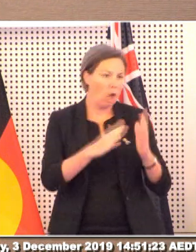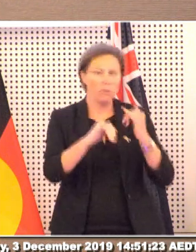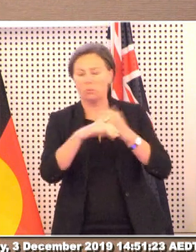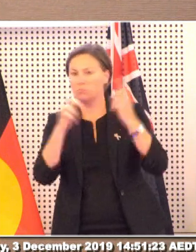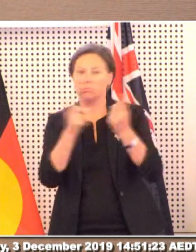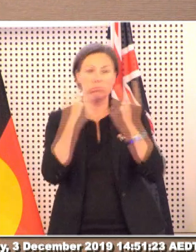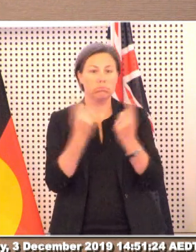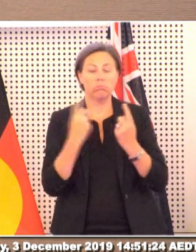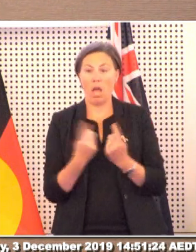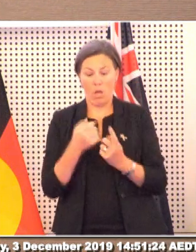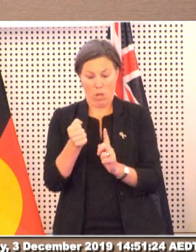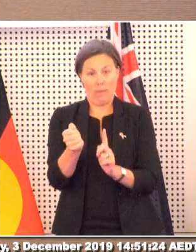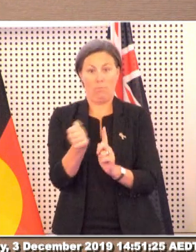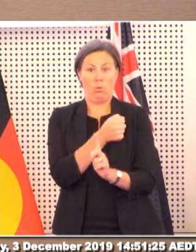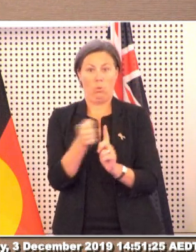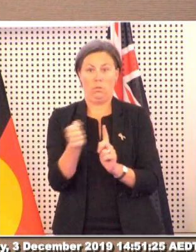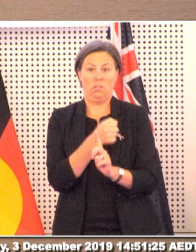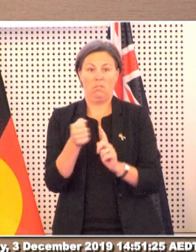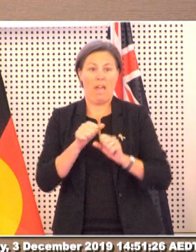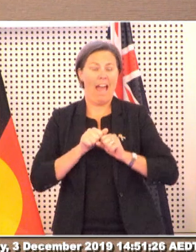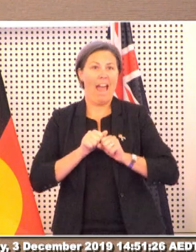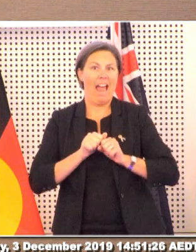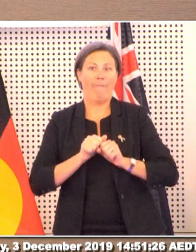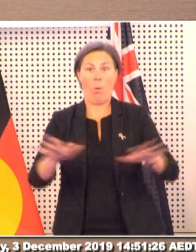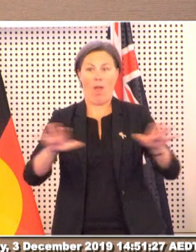people with disabilities is widespread and it’s not confined to group homes.